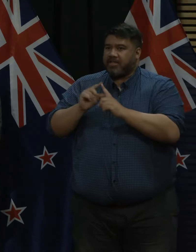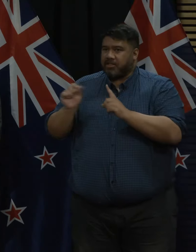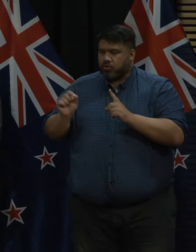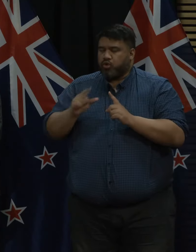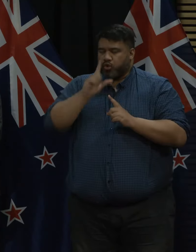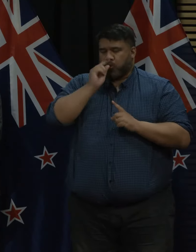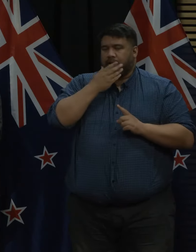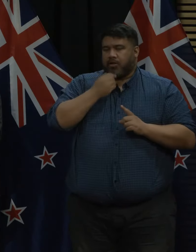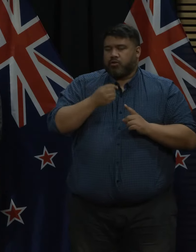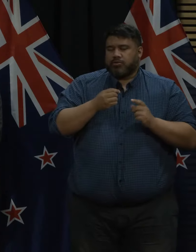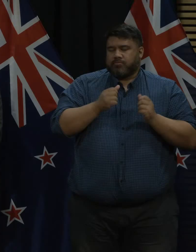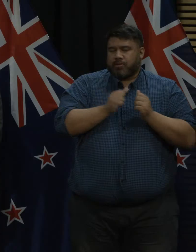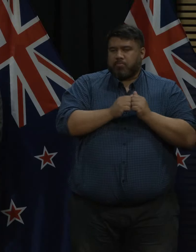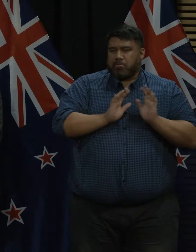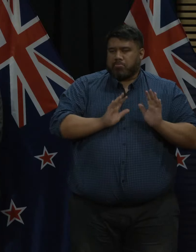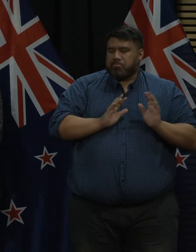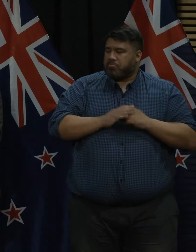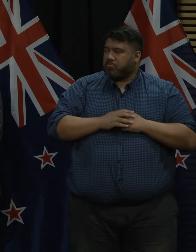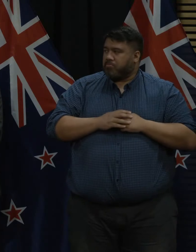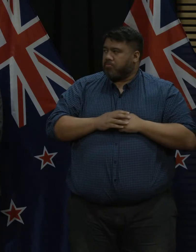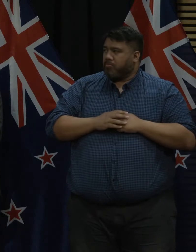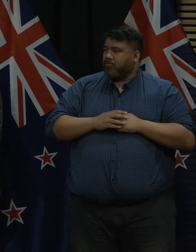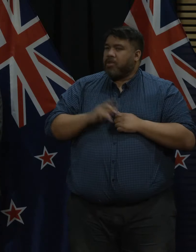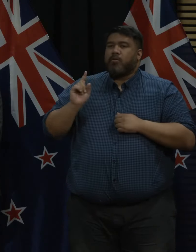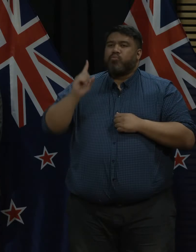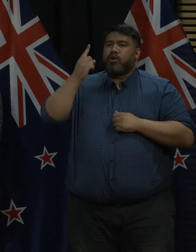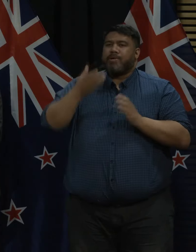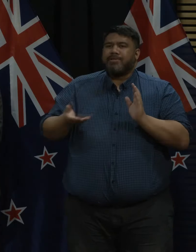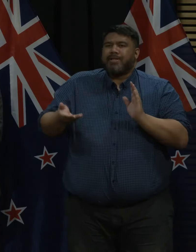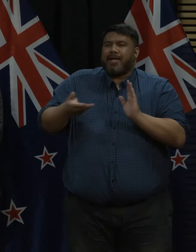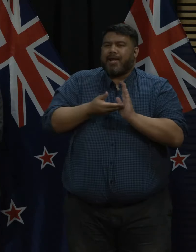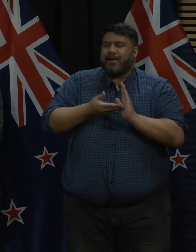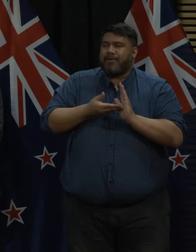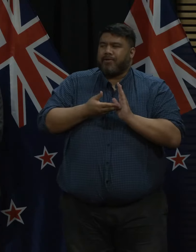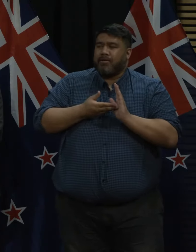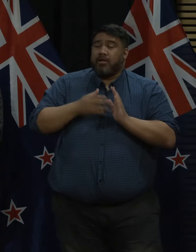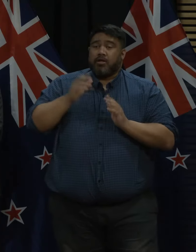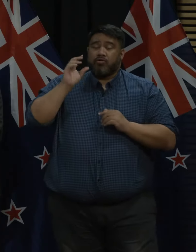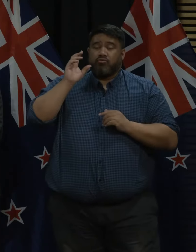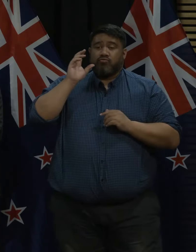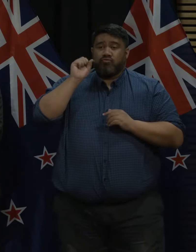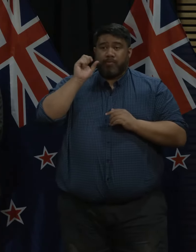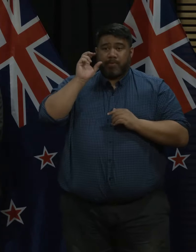If you have it in electronic form it's the equivalent of paper, you don't need both. The